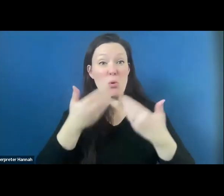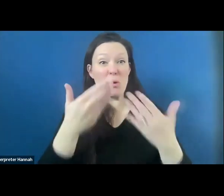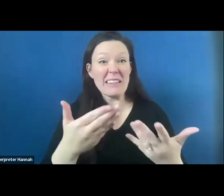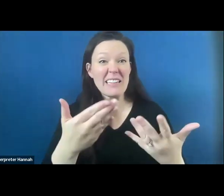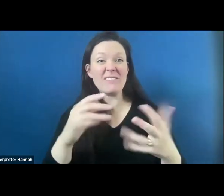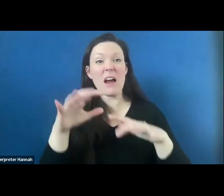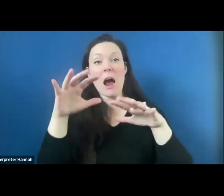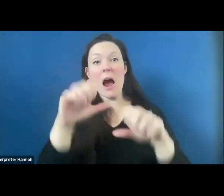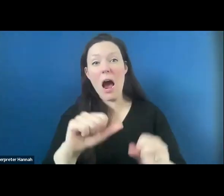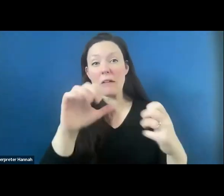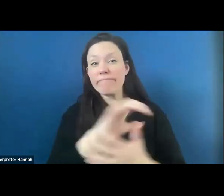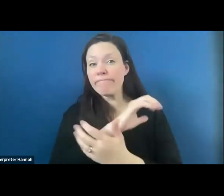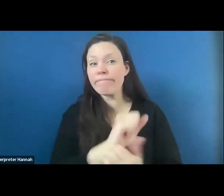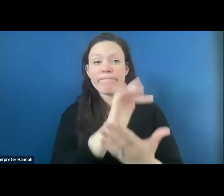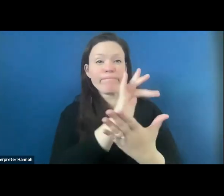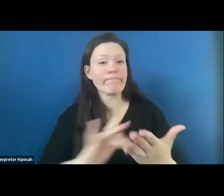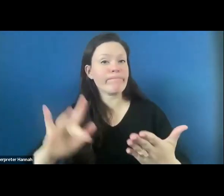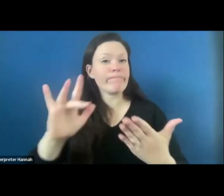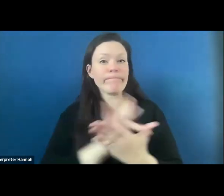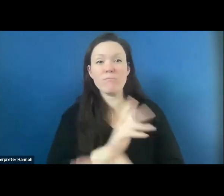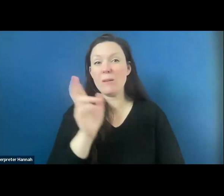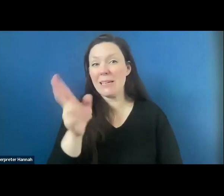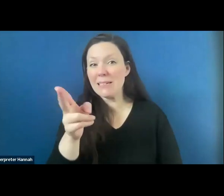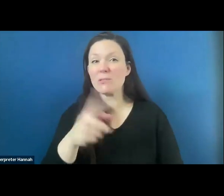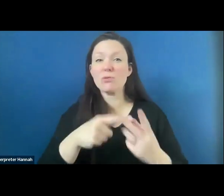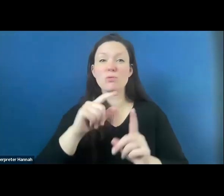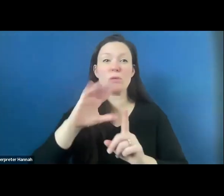erasing their histories, erasing their culture and displacing them